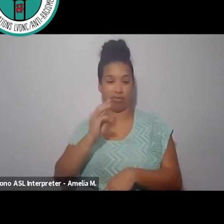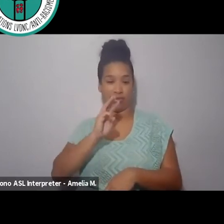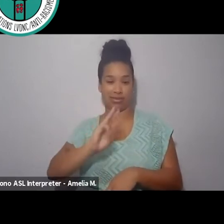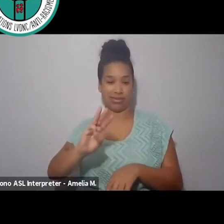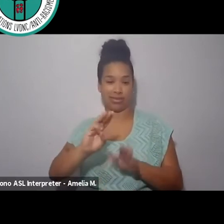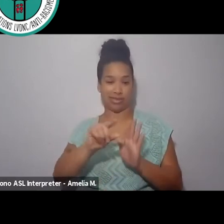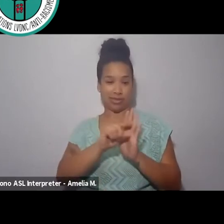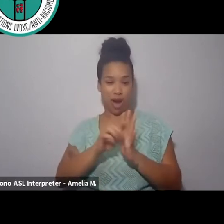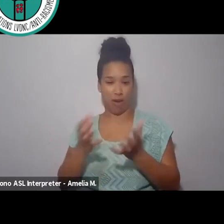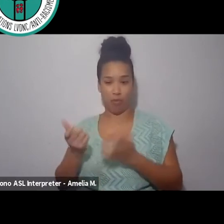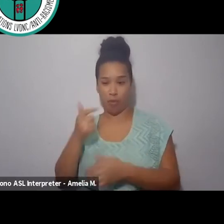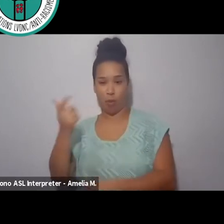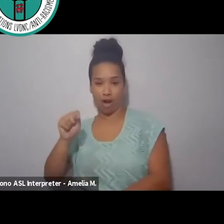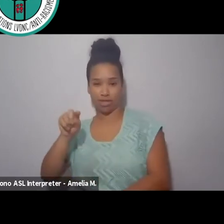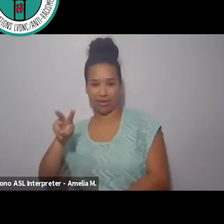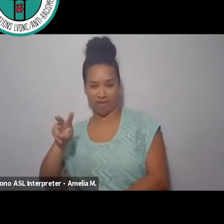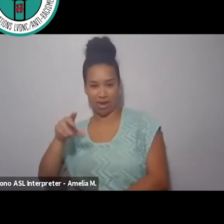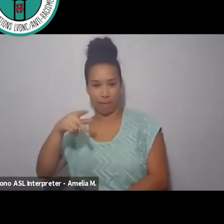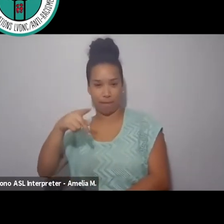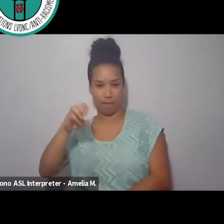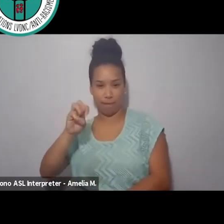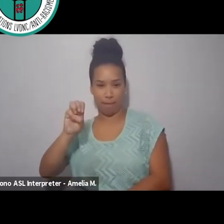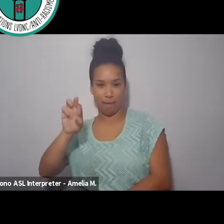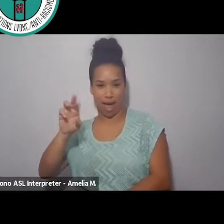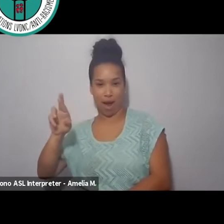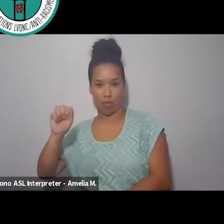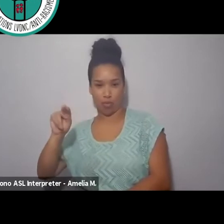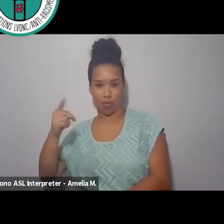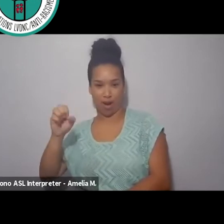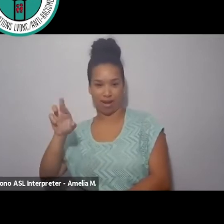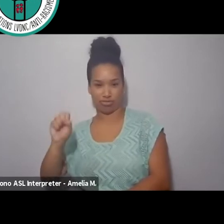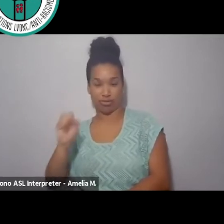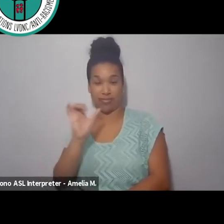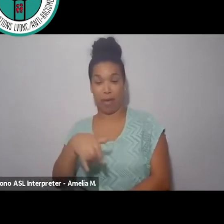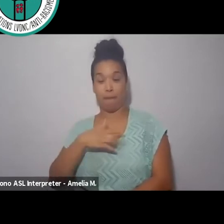and whatever I was doing at that time. But they were addressing me that way. That was my first impression of me being black